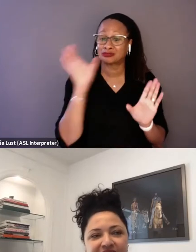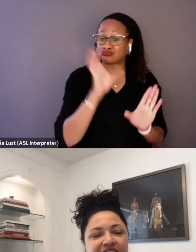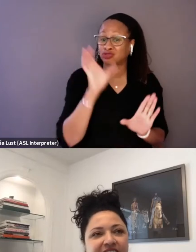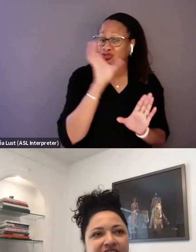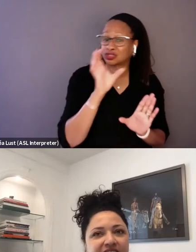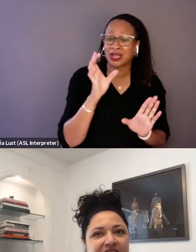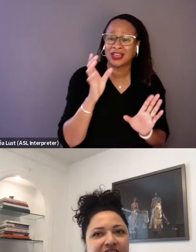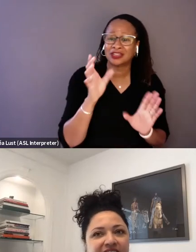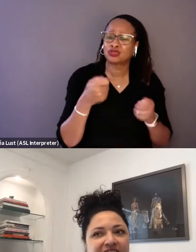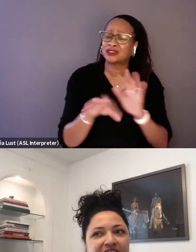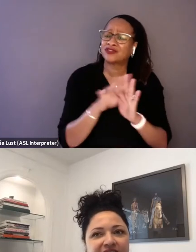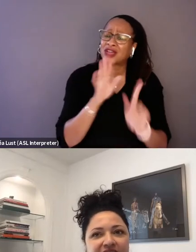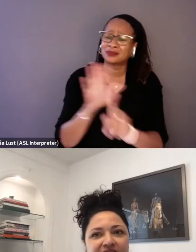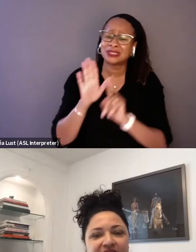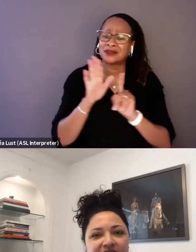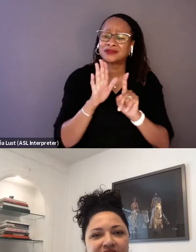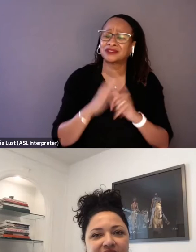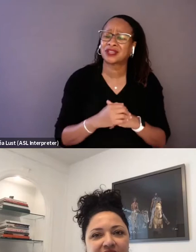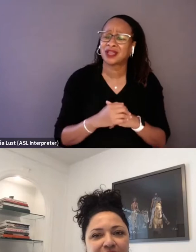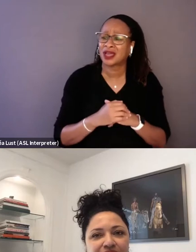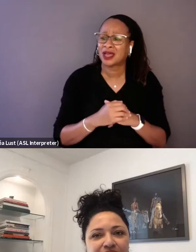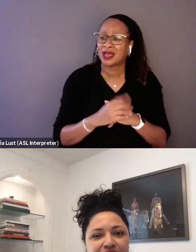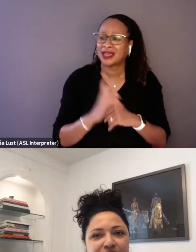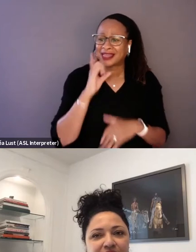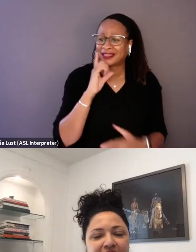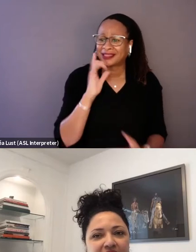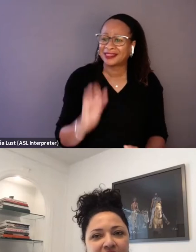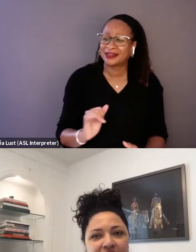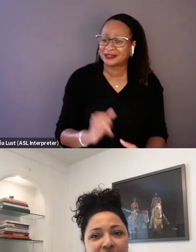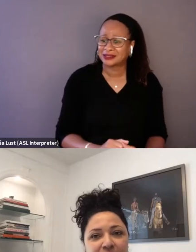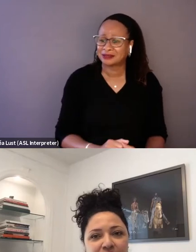And I think that archival was just